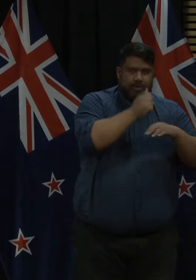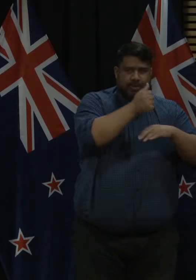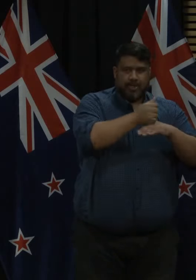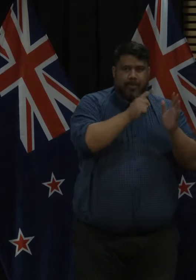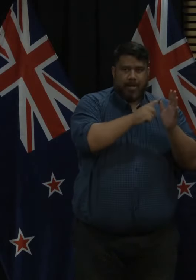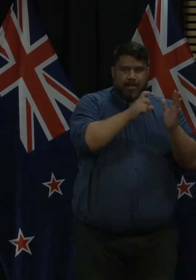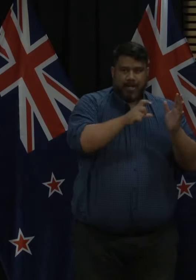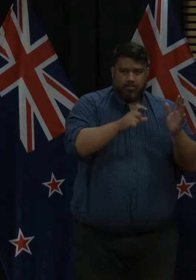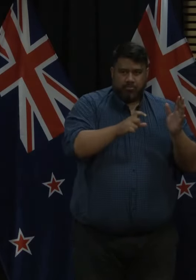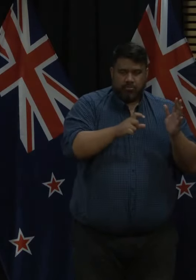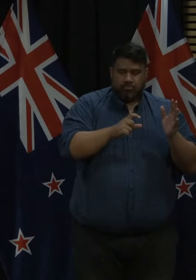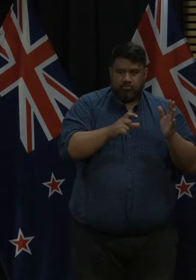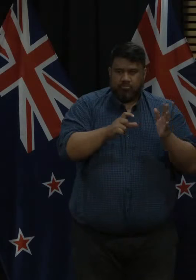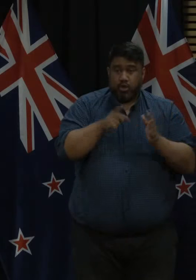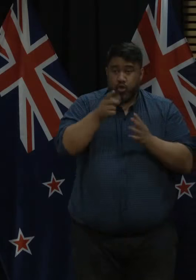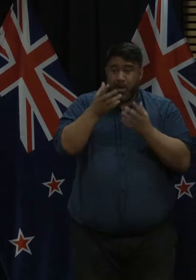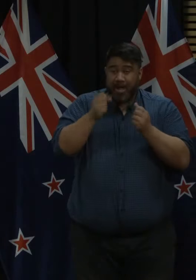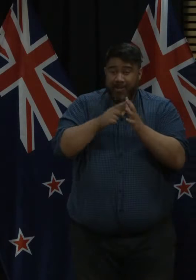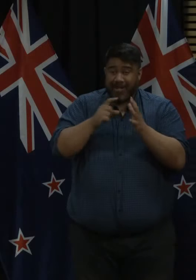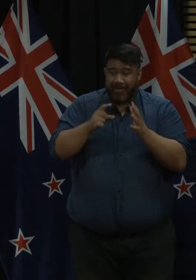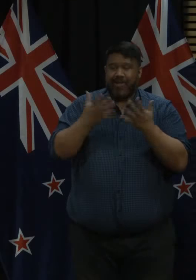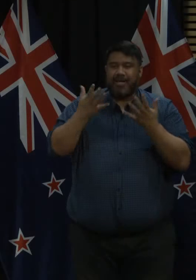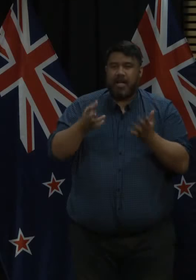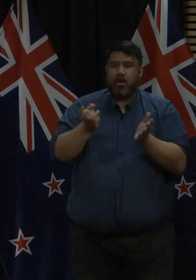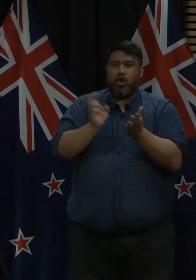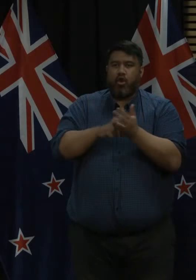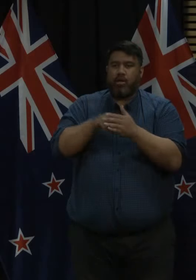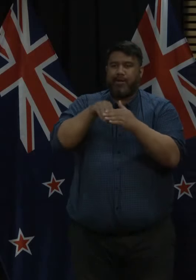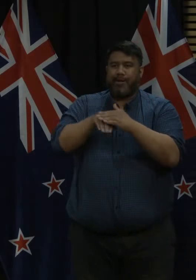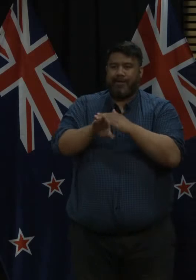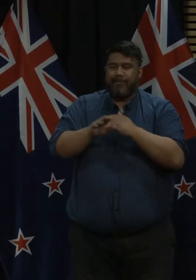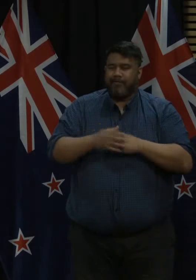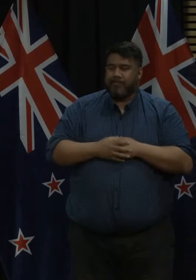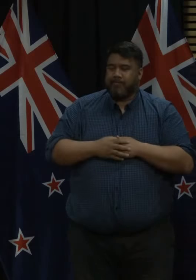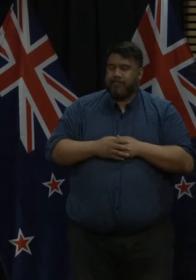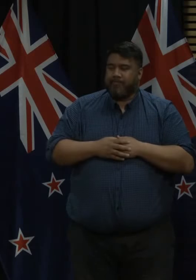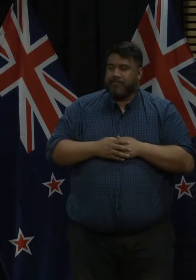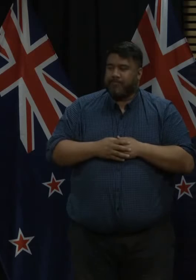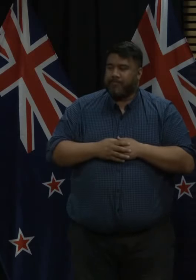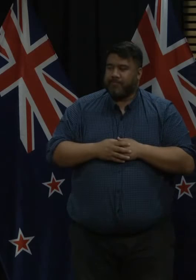the top right you will see in the middle roughly that if you don't have an account then there is a start button which will take you through the process of getting one.